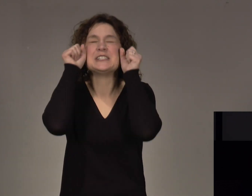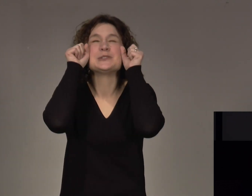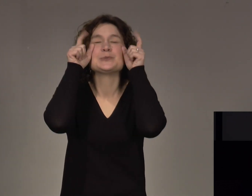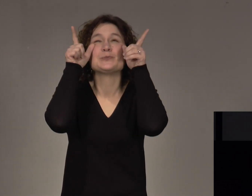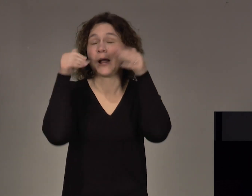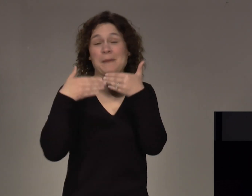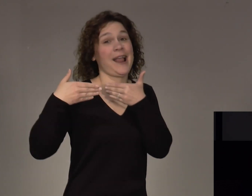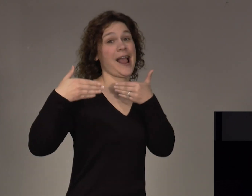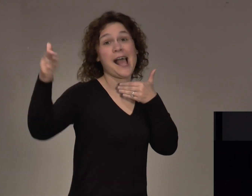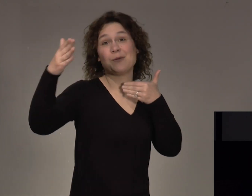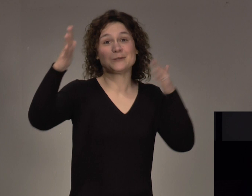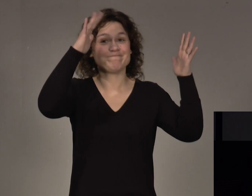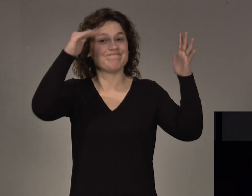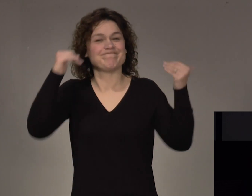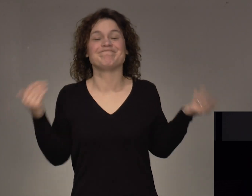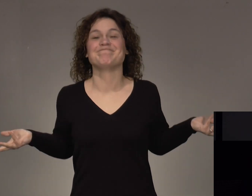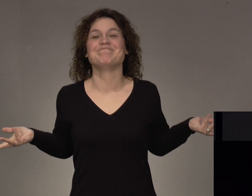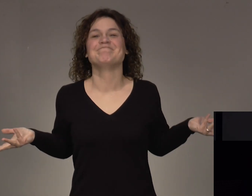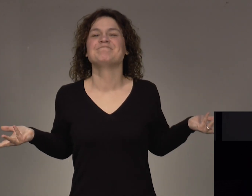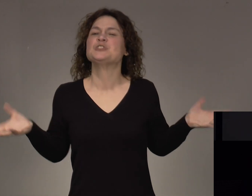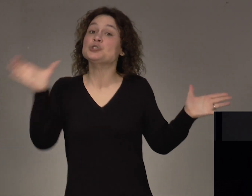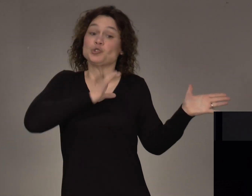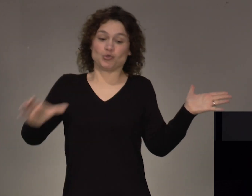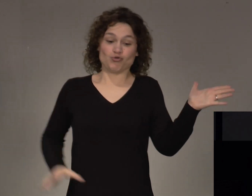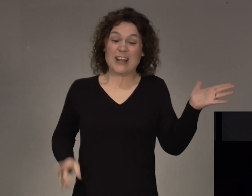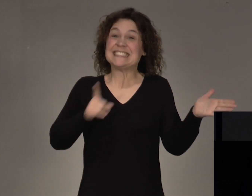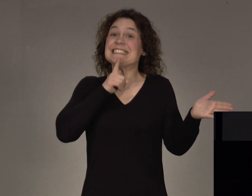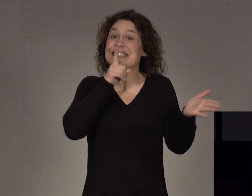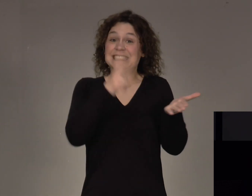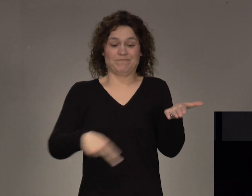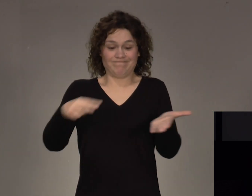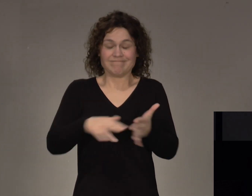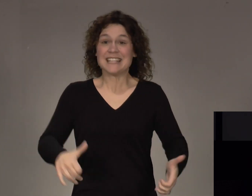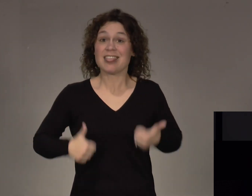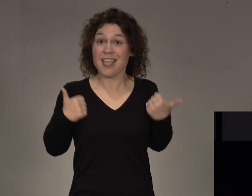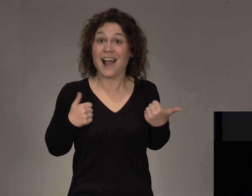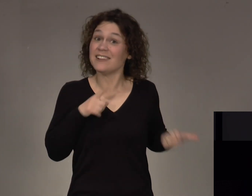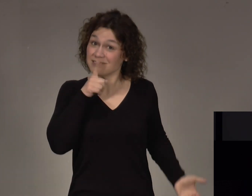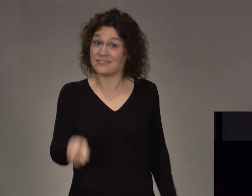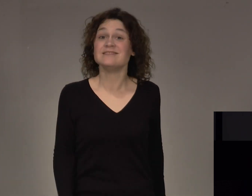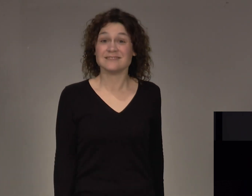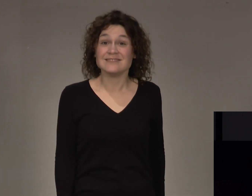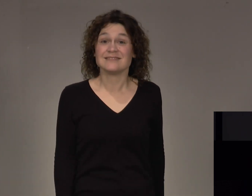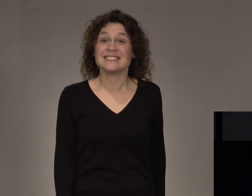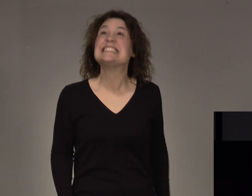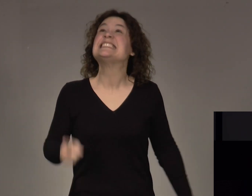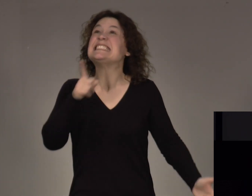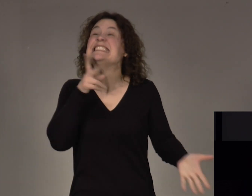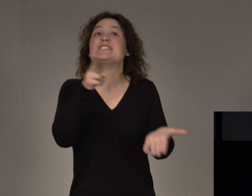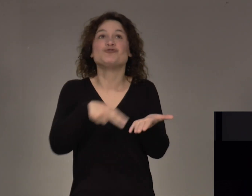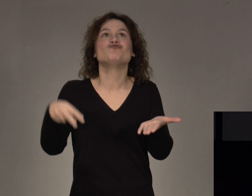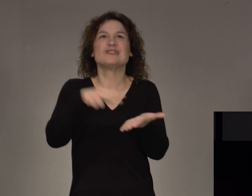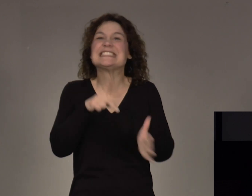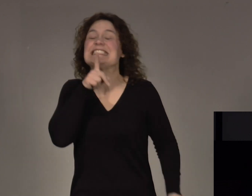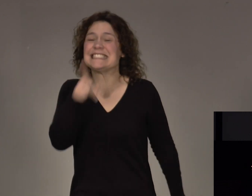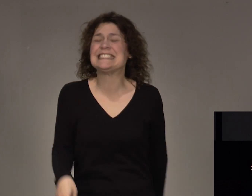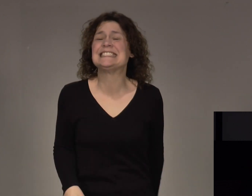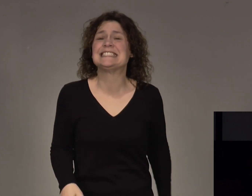expectation! Christ is risen! He's alive! He has risen indeed! The grave could not